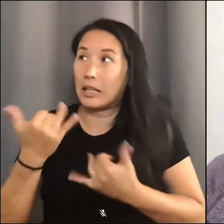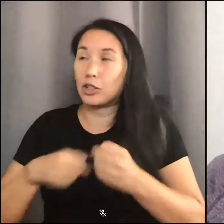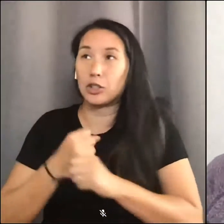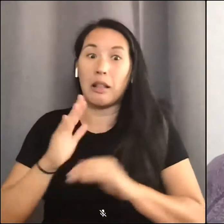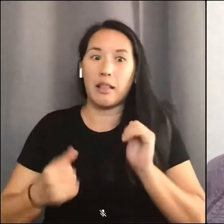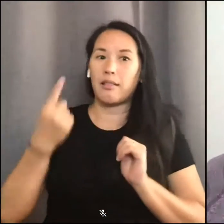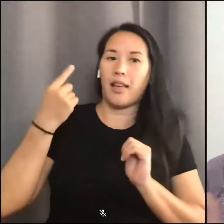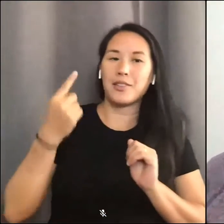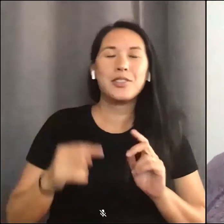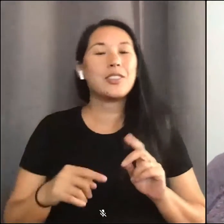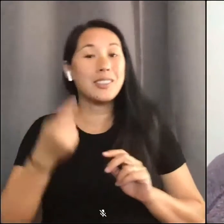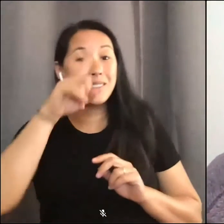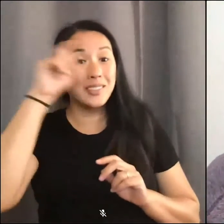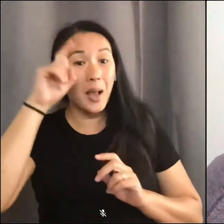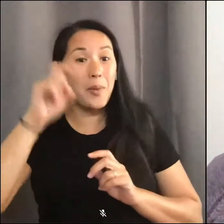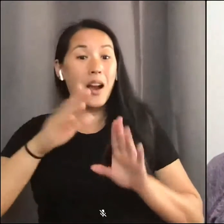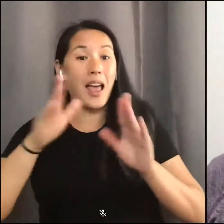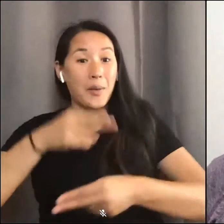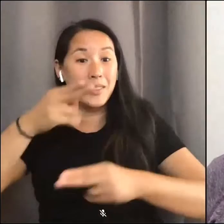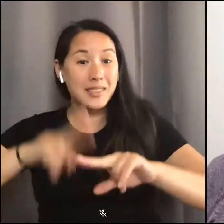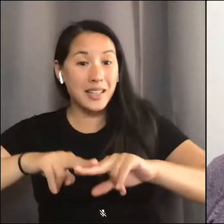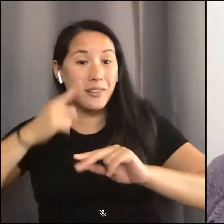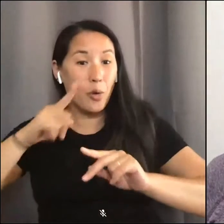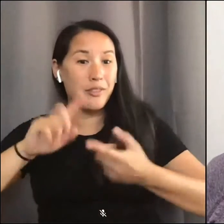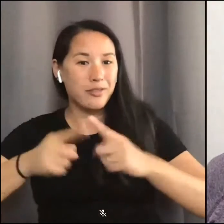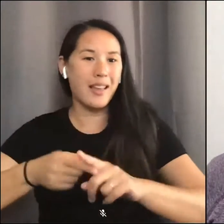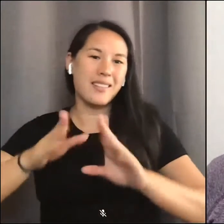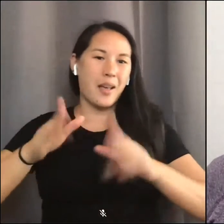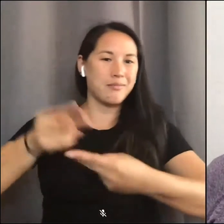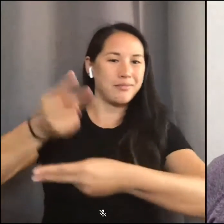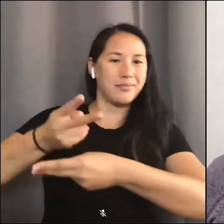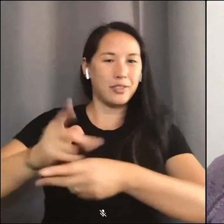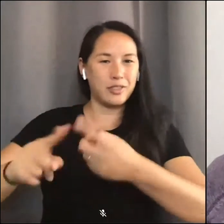um in the summer i ended up house sitting for a friend uh for several months um and then middle of